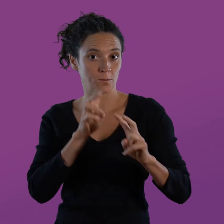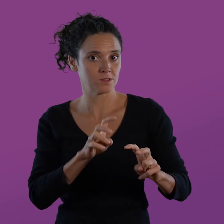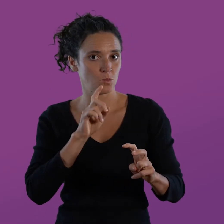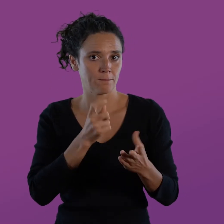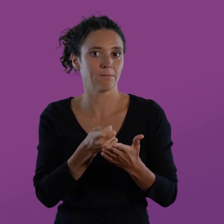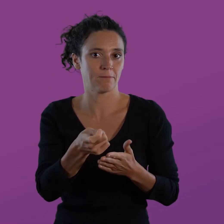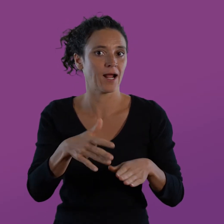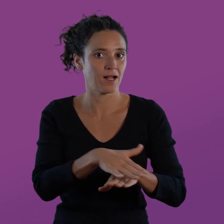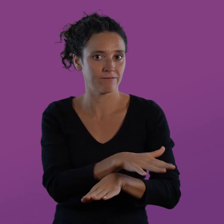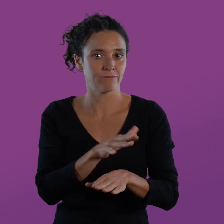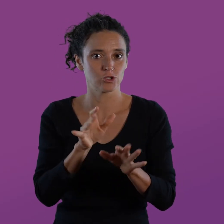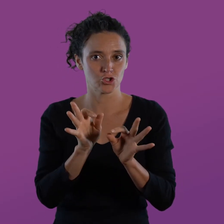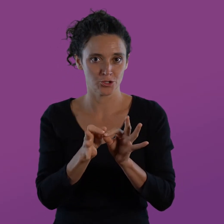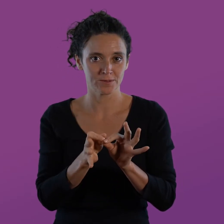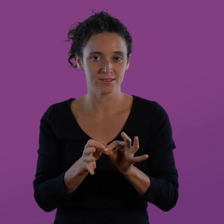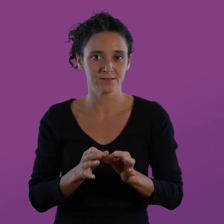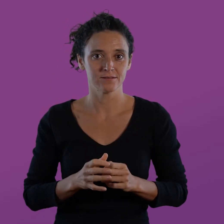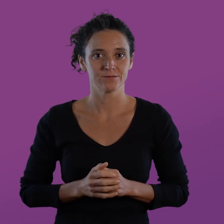and this will be funded by the Royal Commission.